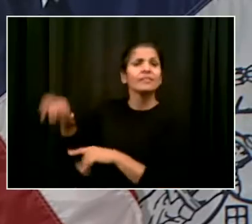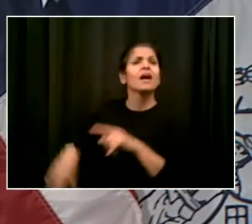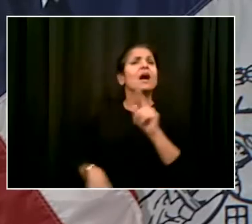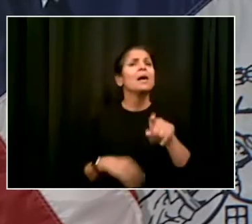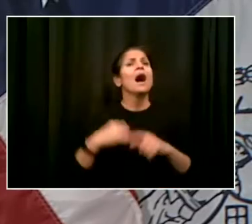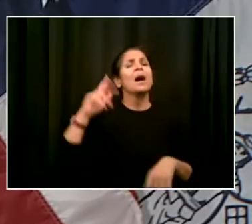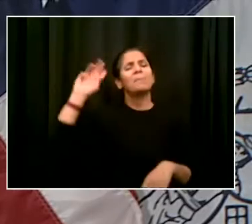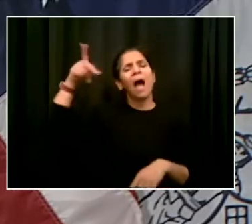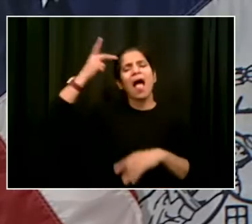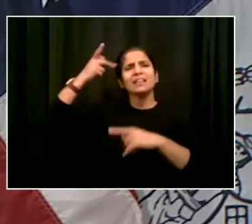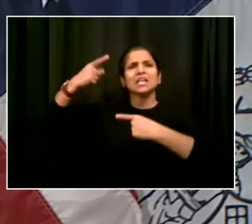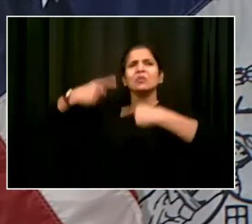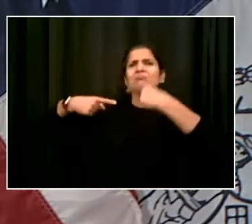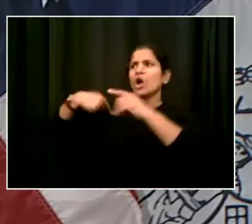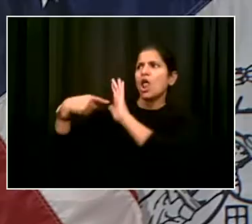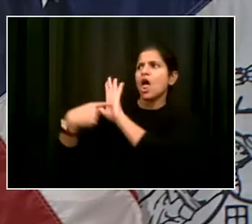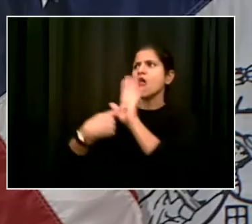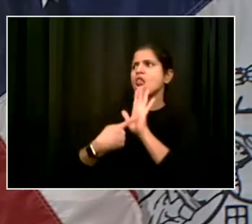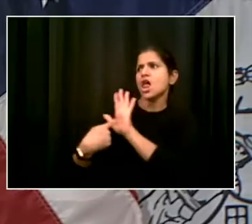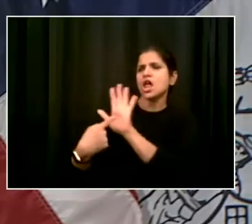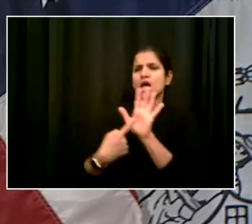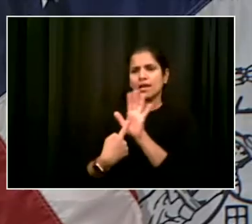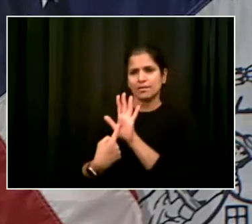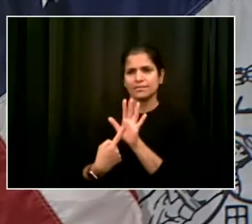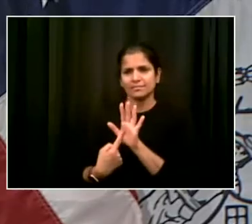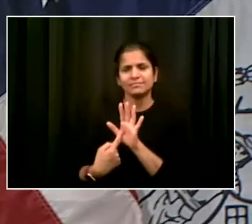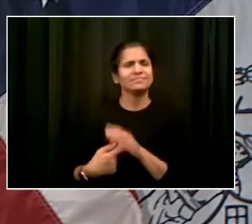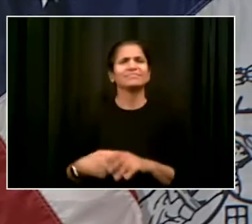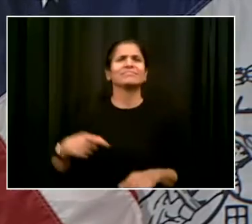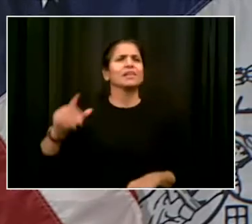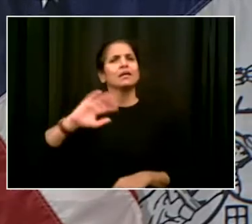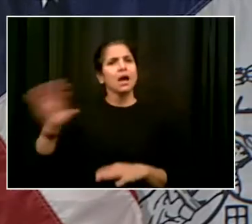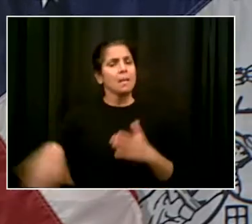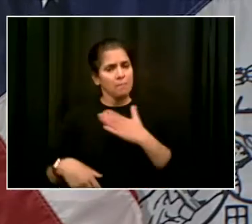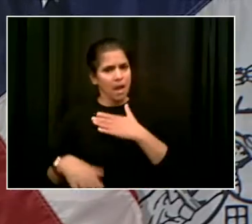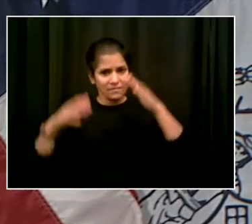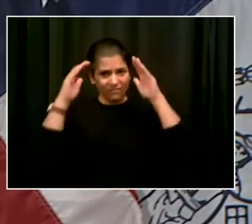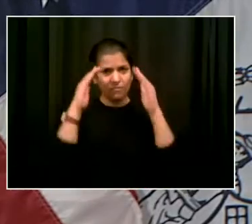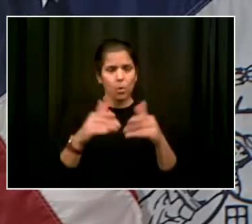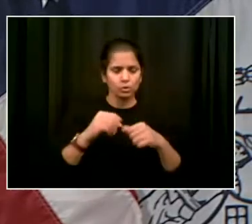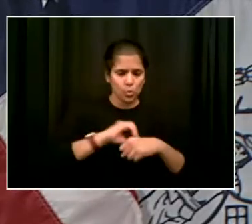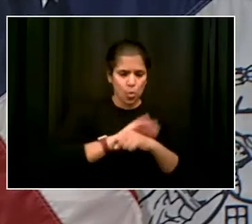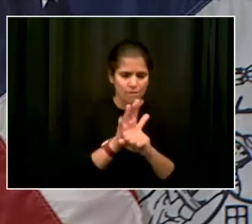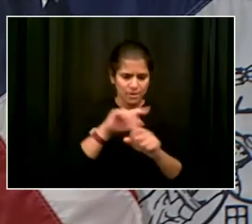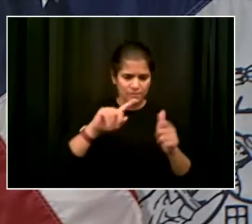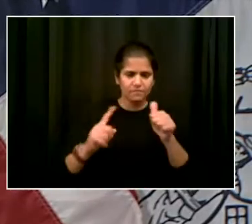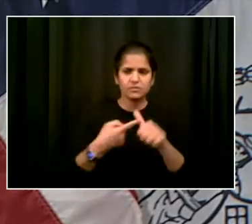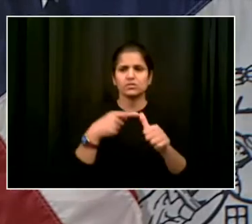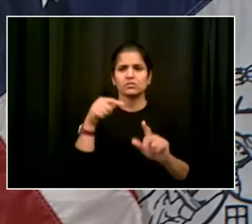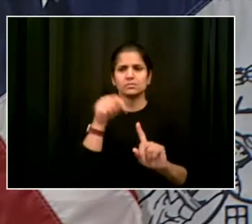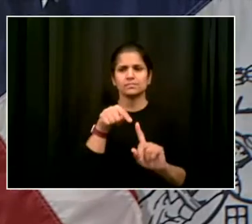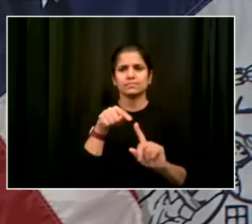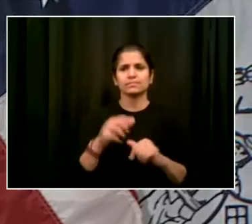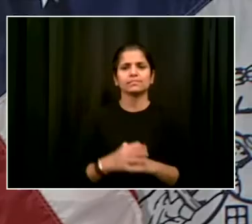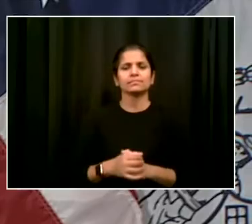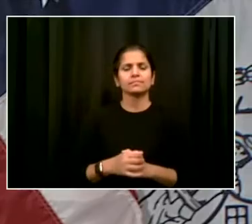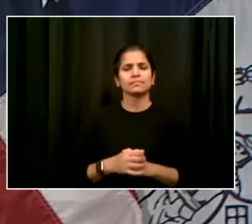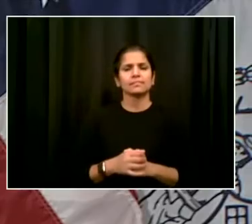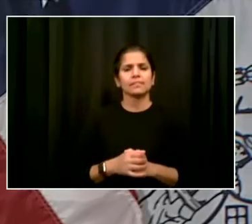LYRICAL POINTS IN HIS MAYAYALOR CAMPAIGN. SO LET'S BEB CLEAR, WHWH ENW WE SEE A REQUEST IT'S ABOUT SERVING PEOPLE'S NEEDS HERE AND NOW THAT'S ONE THING BUT WHEN